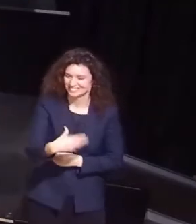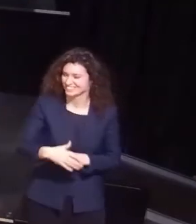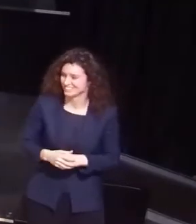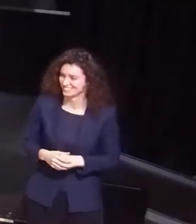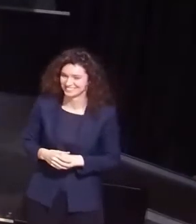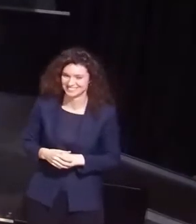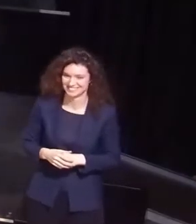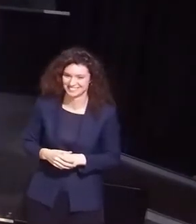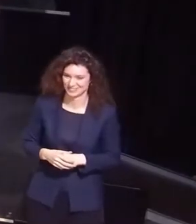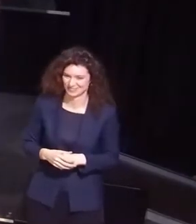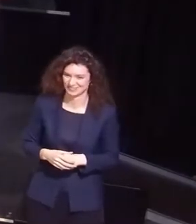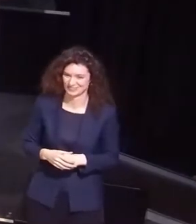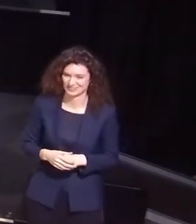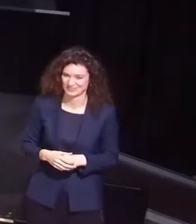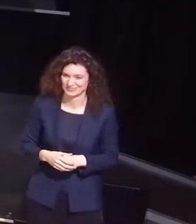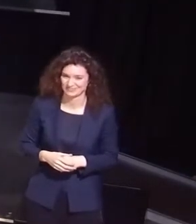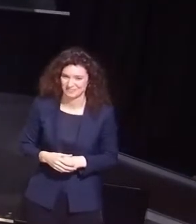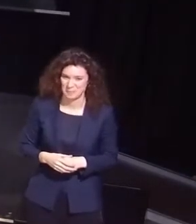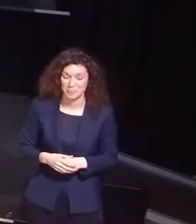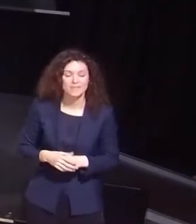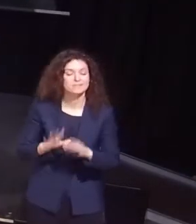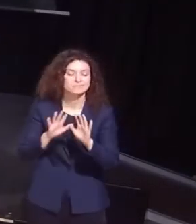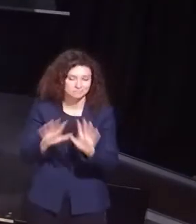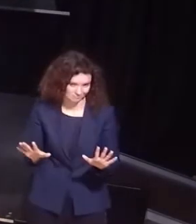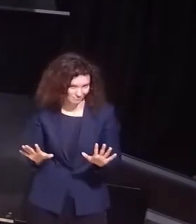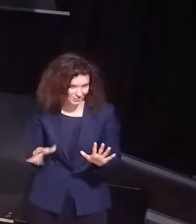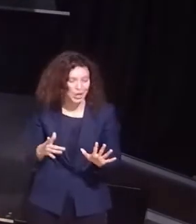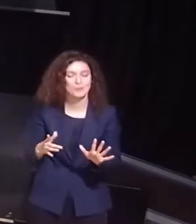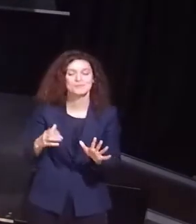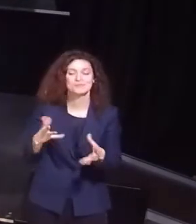So, inclusive design sprints, she's got you covered.